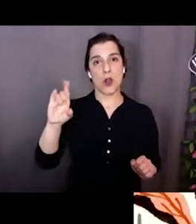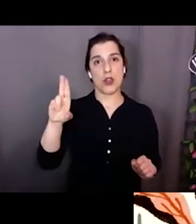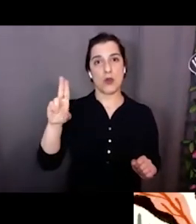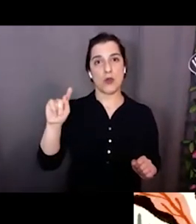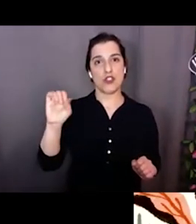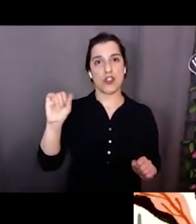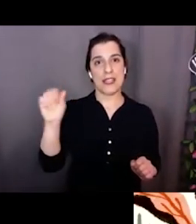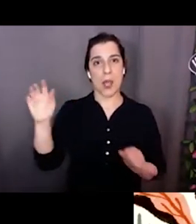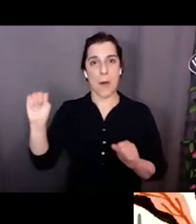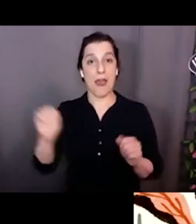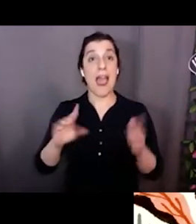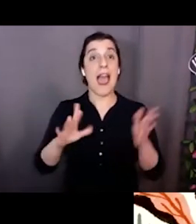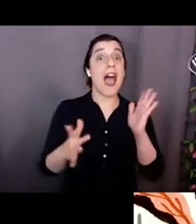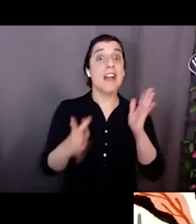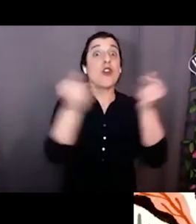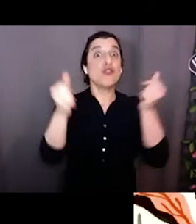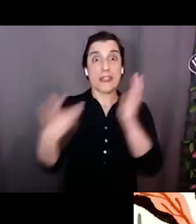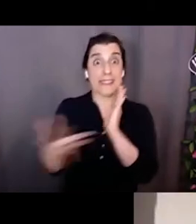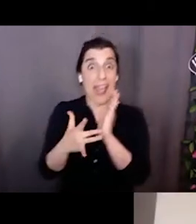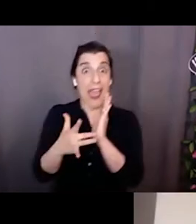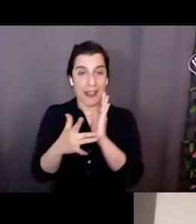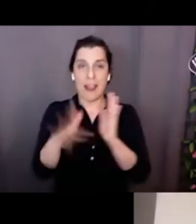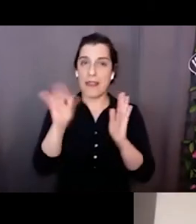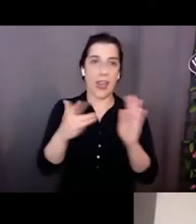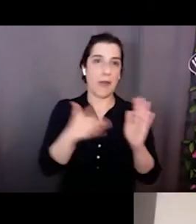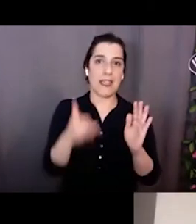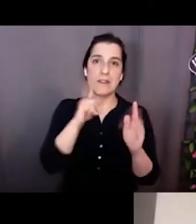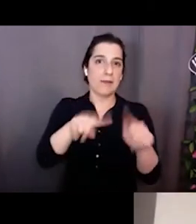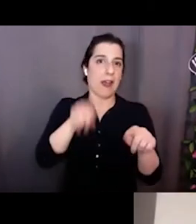every crisis large or small. And that, you know, as long as,